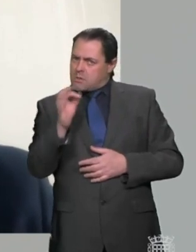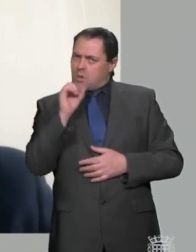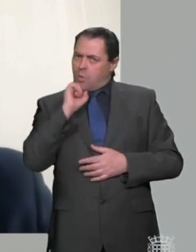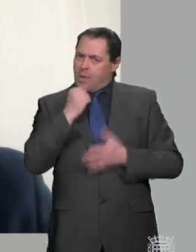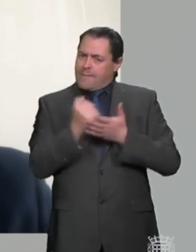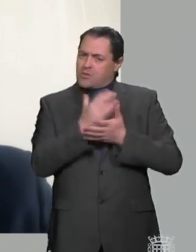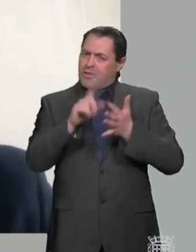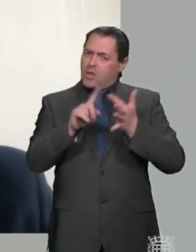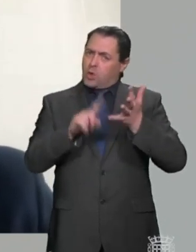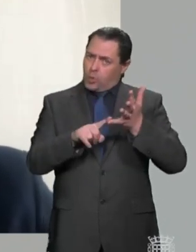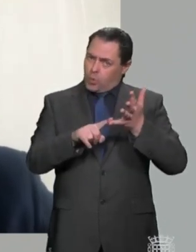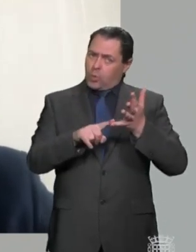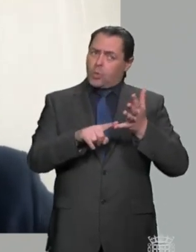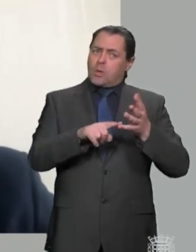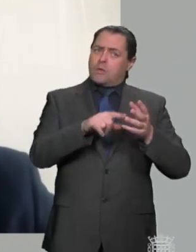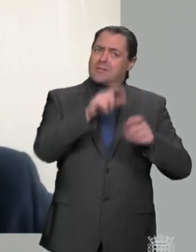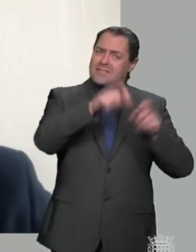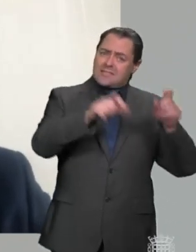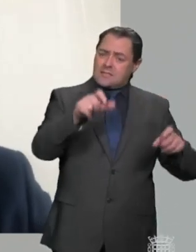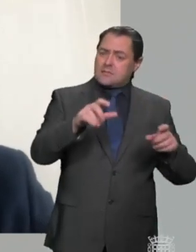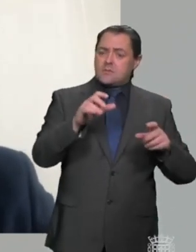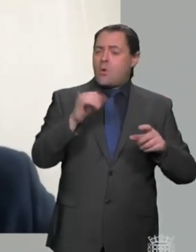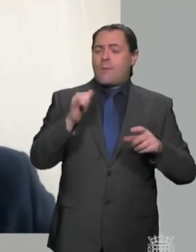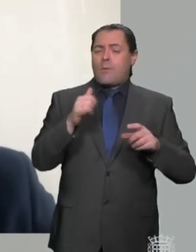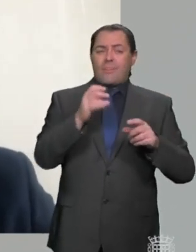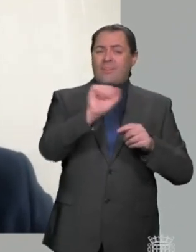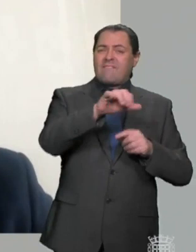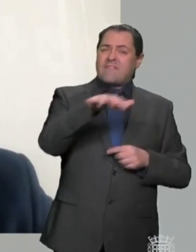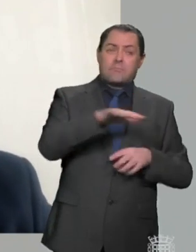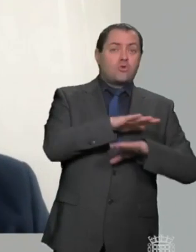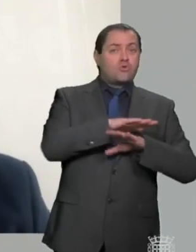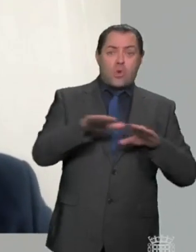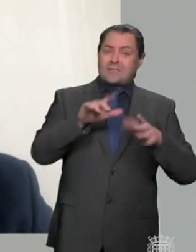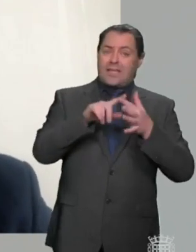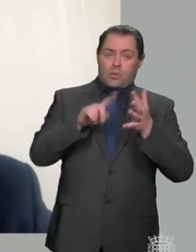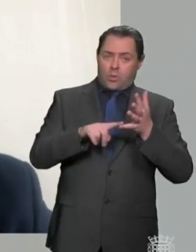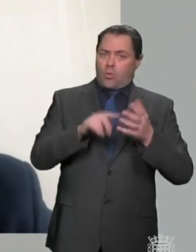or non-EU family members who miss the deadline will not face potential criminal liability if